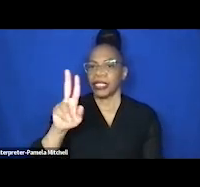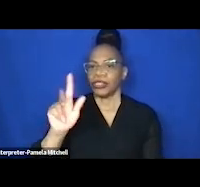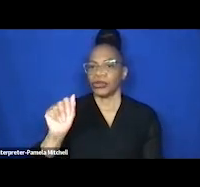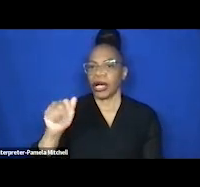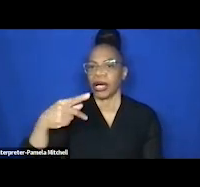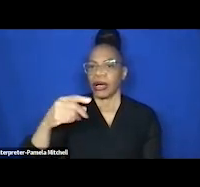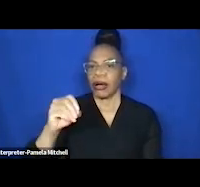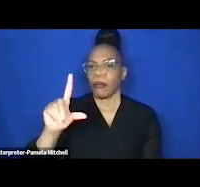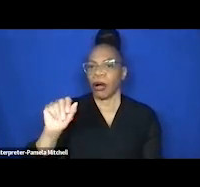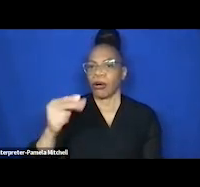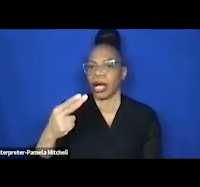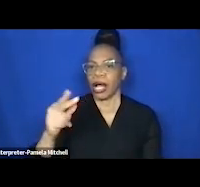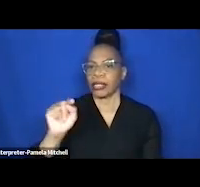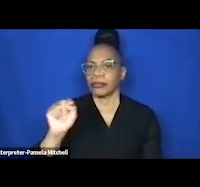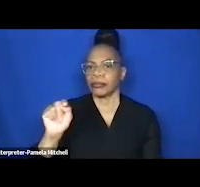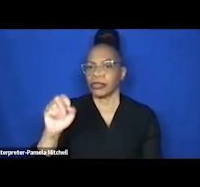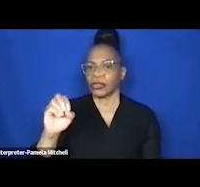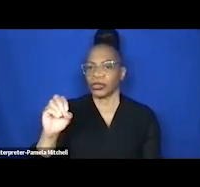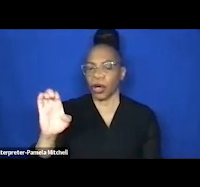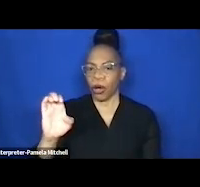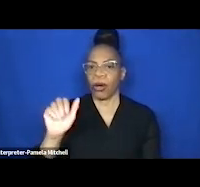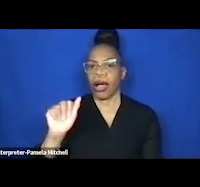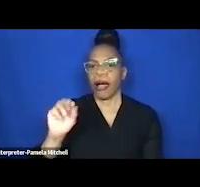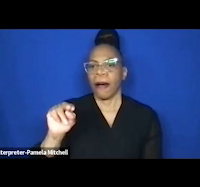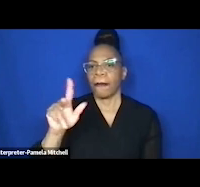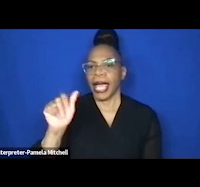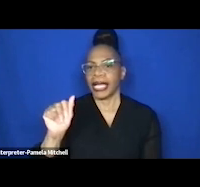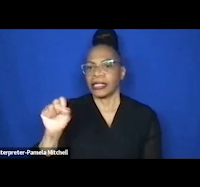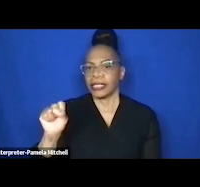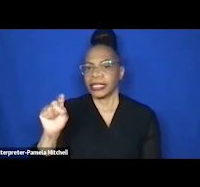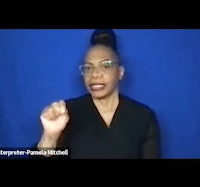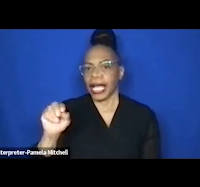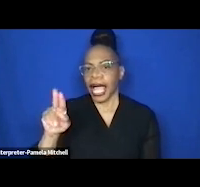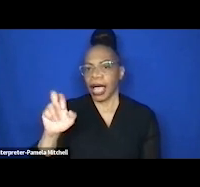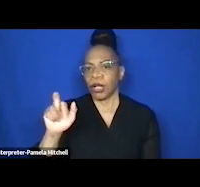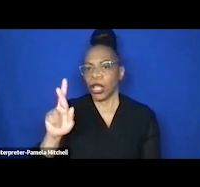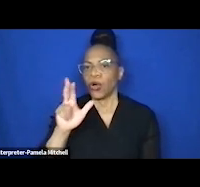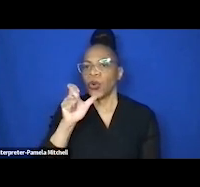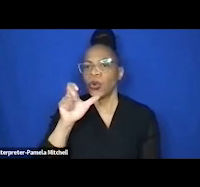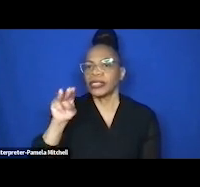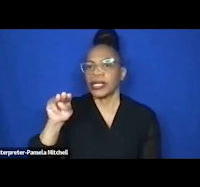Amanda Stadler, who's in Missouri State PATH contacts or state lead.